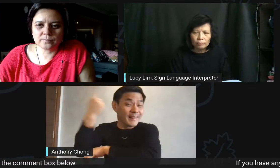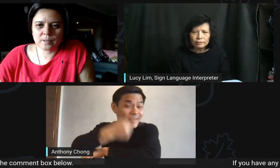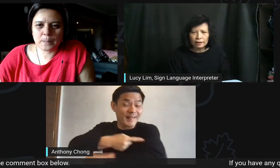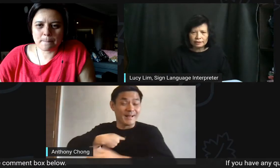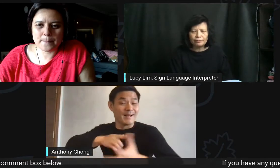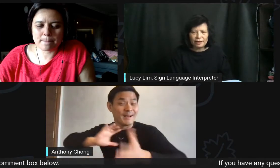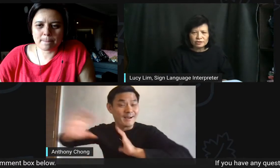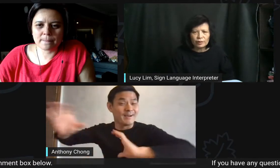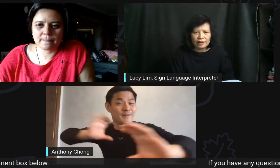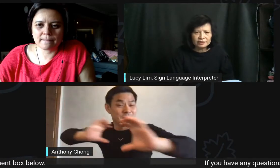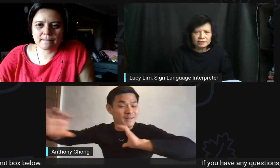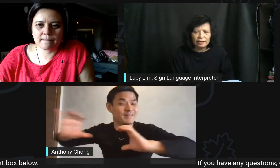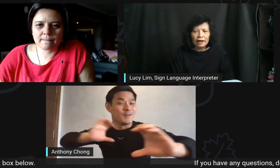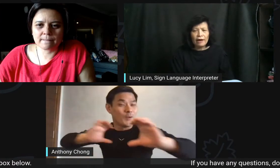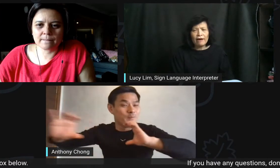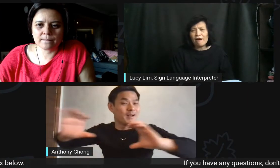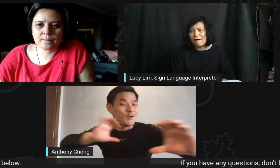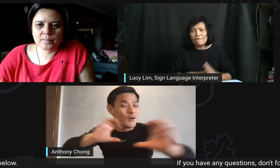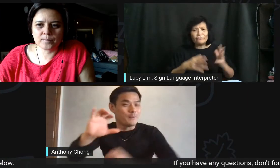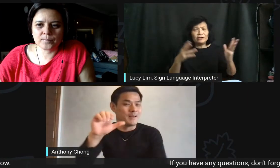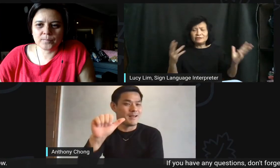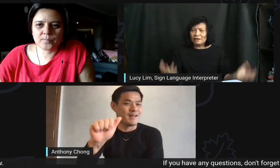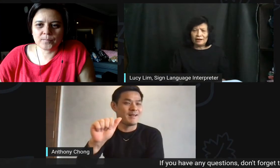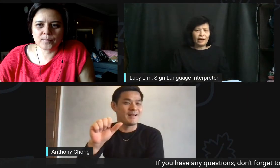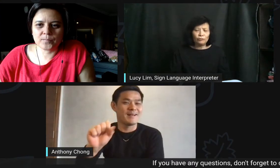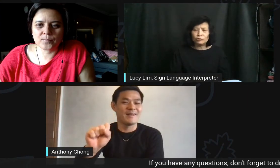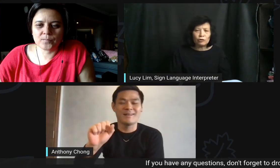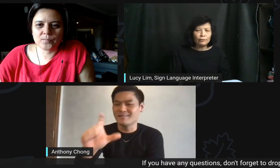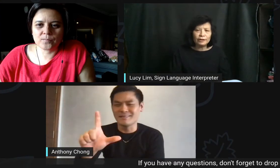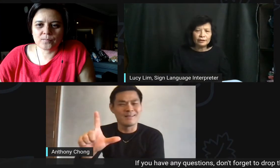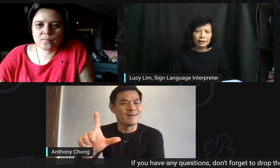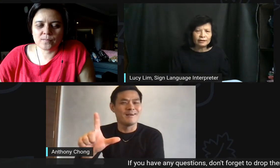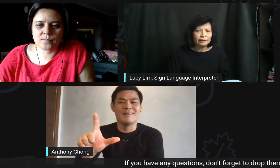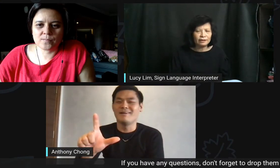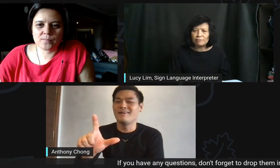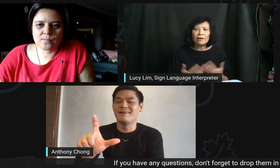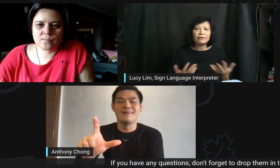the home, the place where I stay, everyday I would communicate in